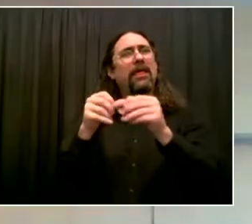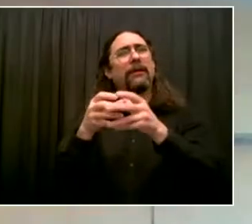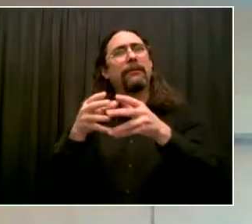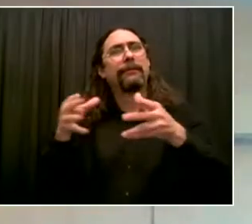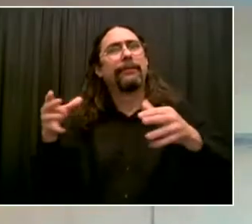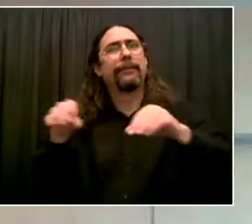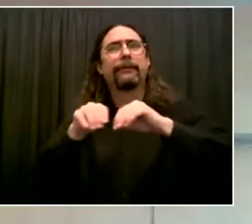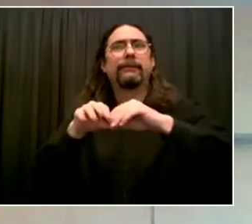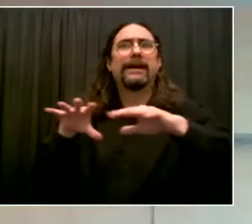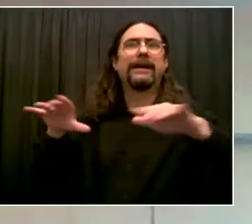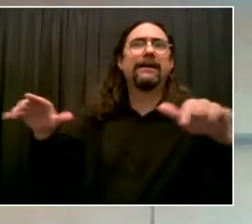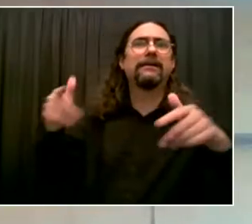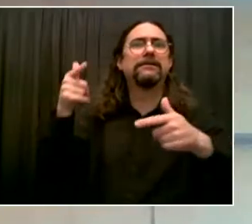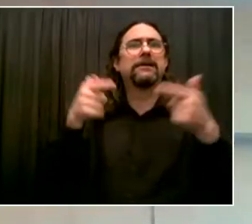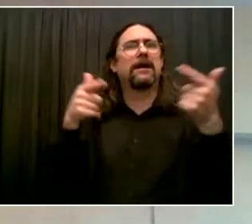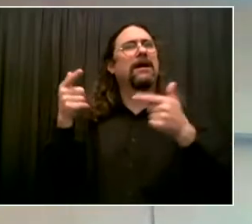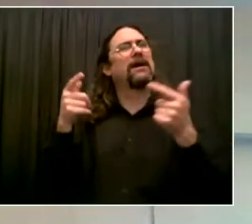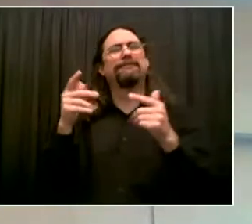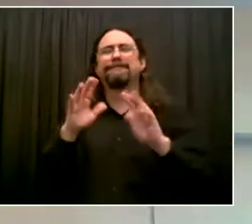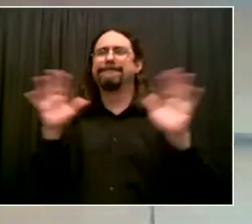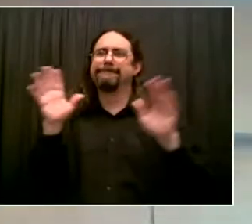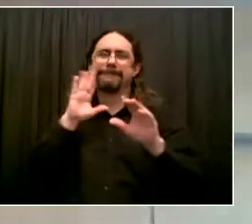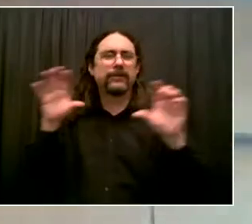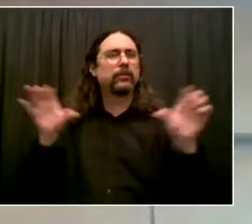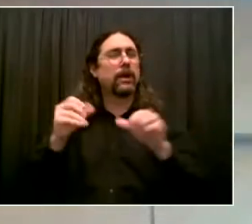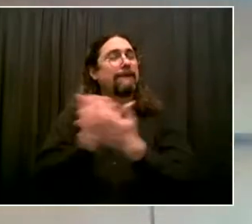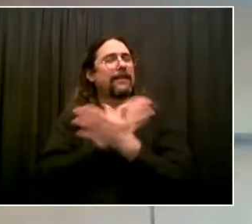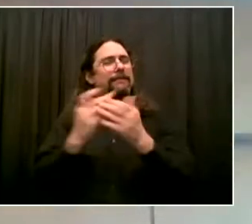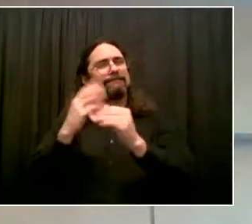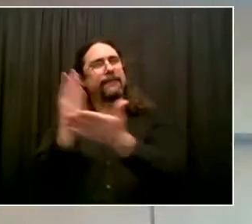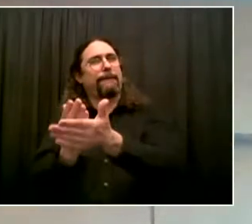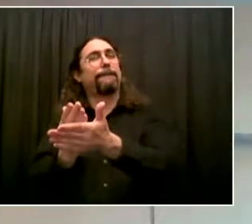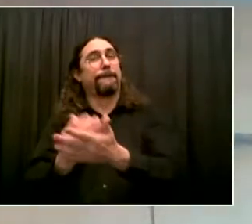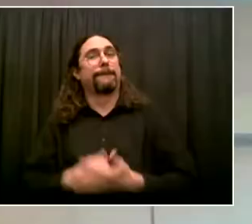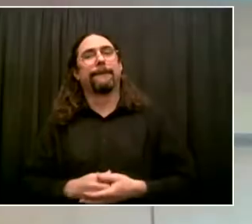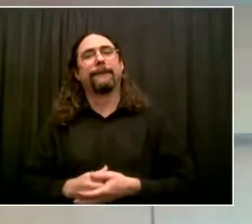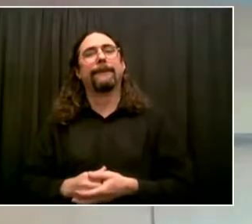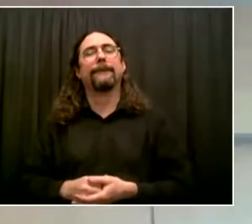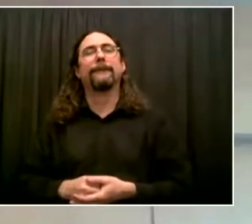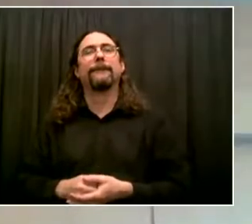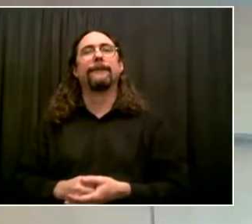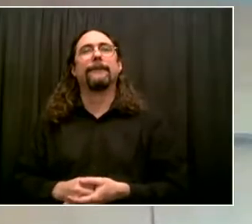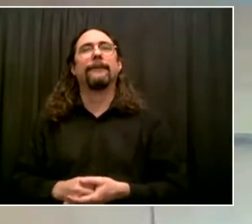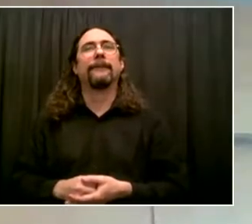FIRST PLACE AND DEAL WITH MUCH OF THE TRAUMA WE HAVE IN THE